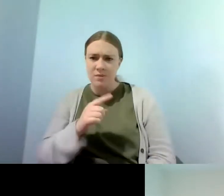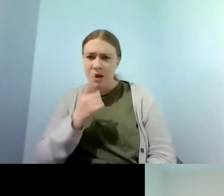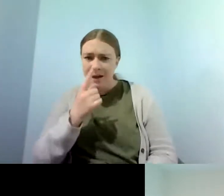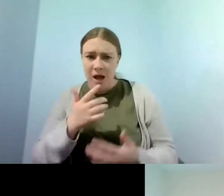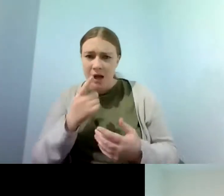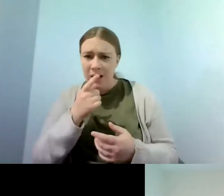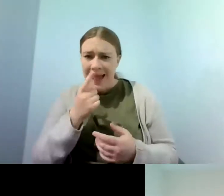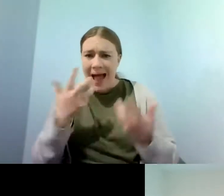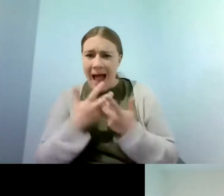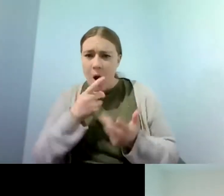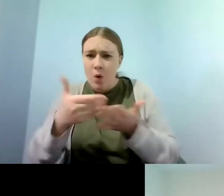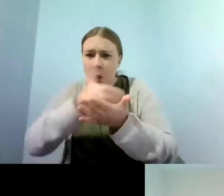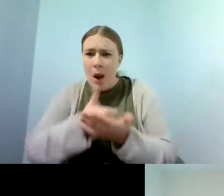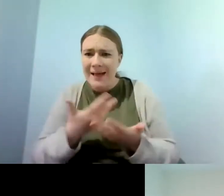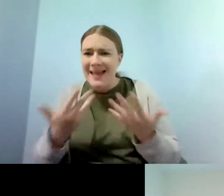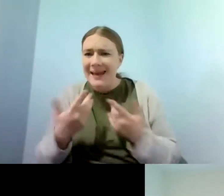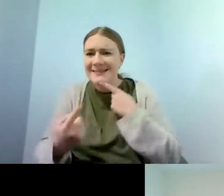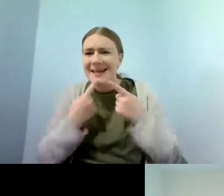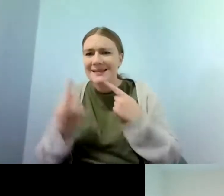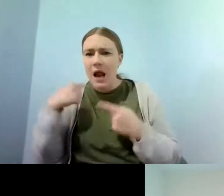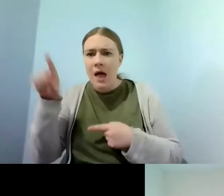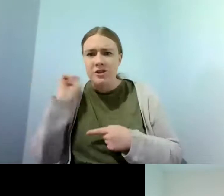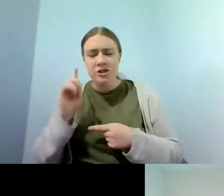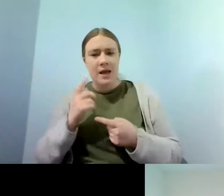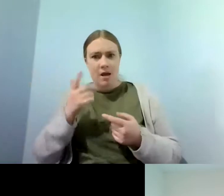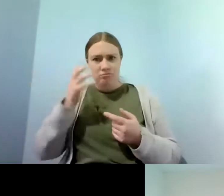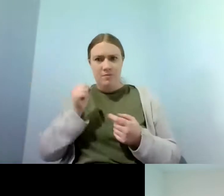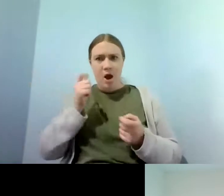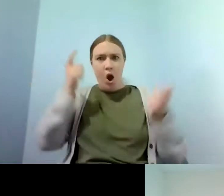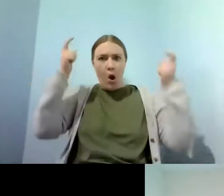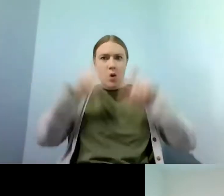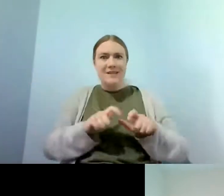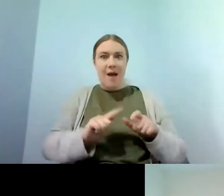year i know sort of lockdown started obviously just before our kind of key season or is this